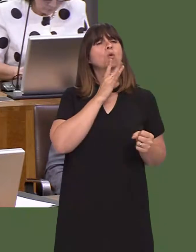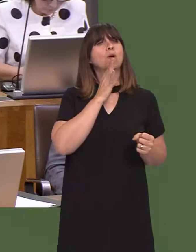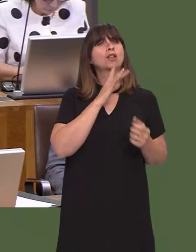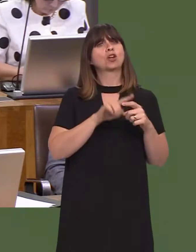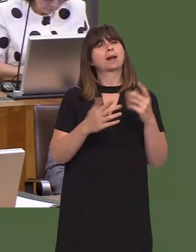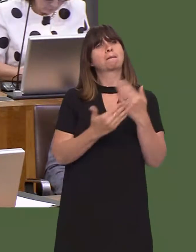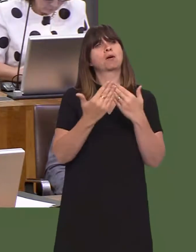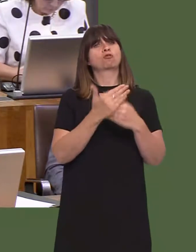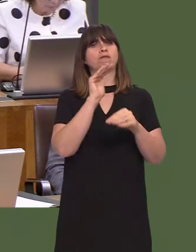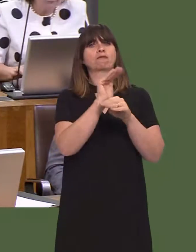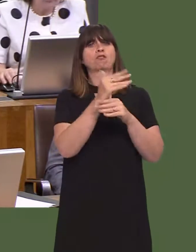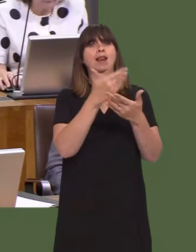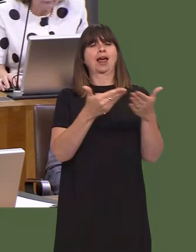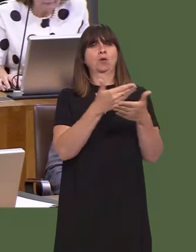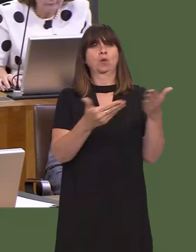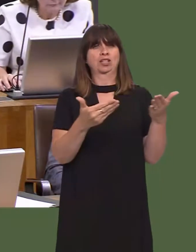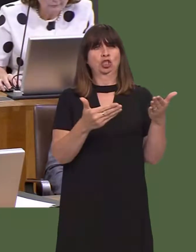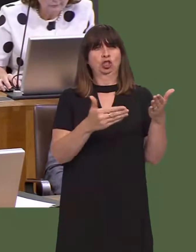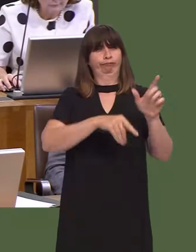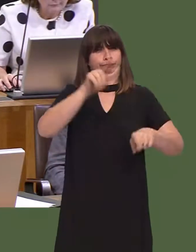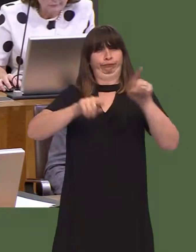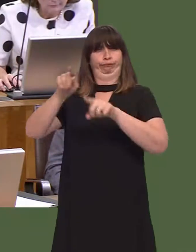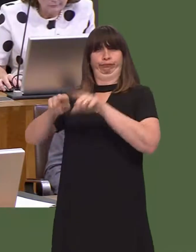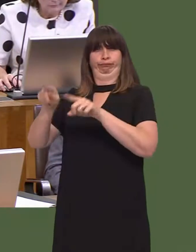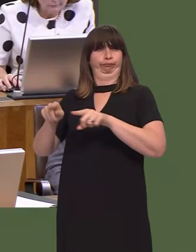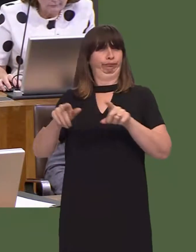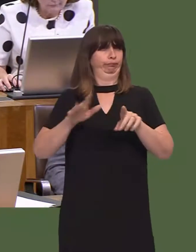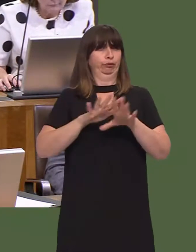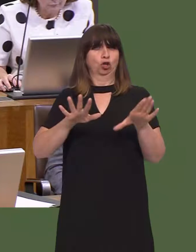Welsh and modern foreign language skills, and that it plans to address those in 2017-18.